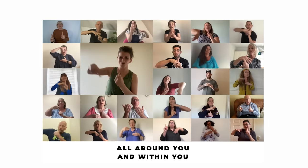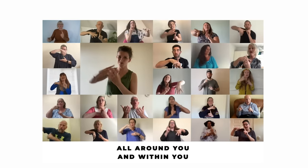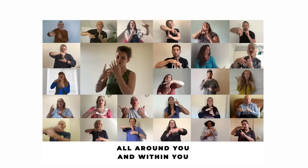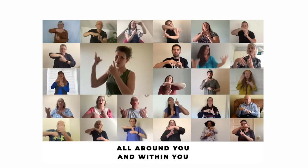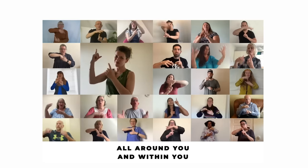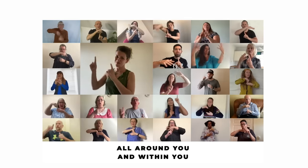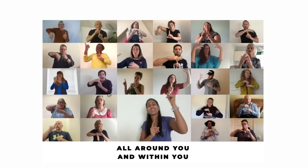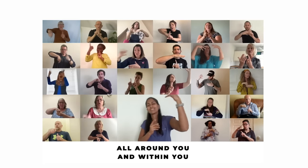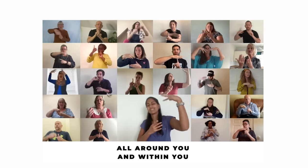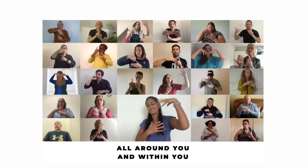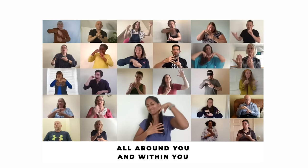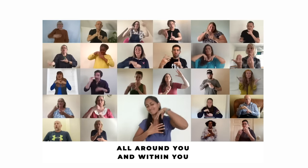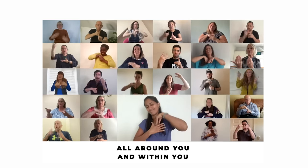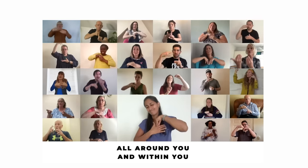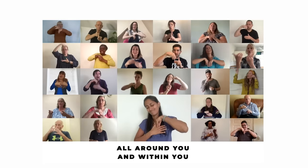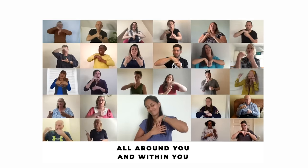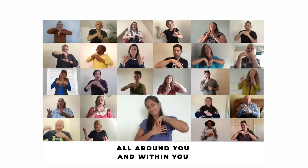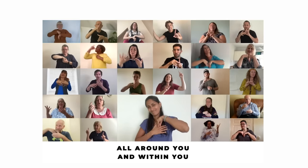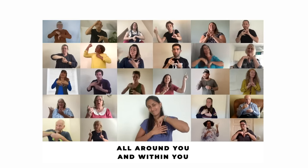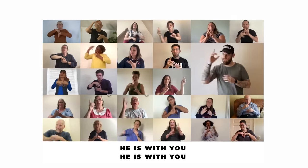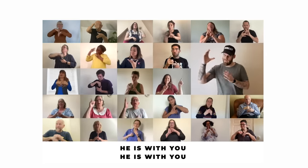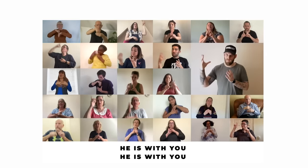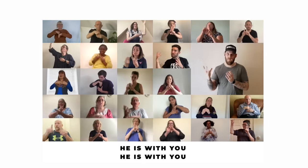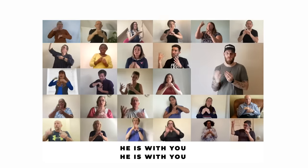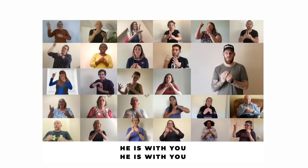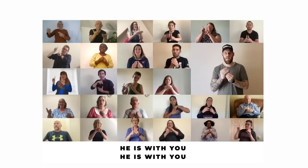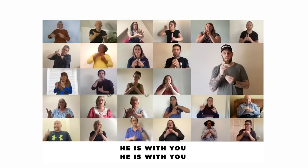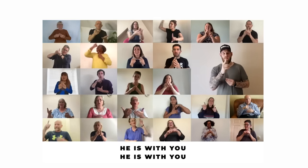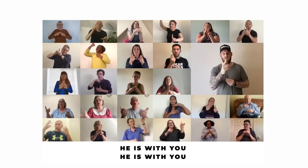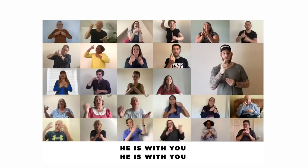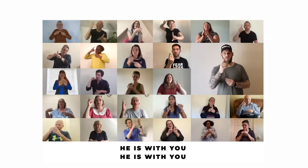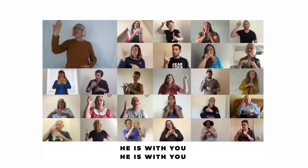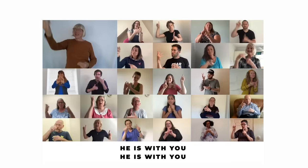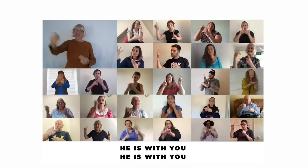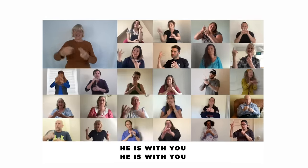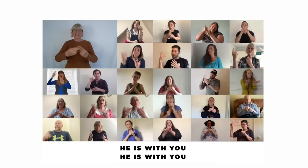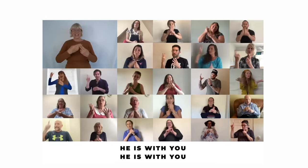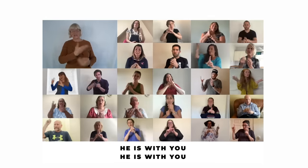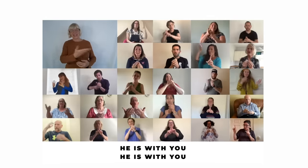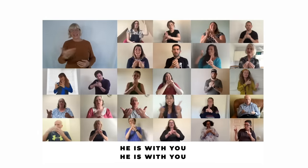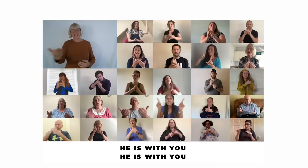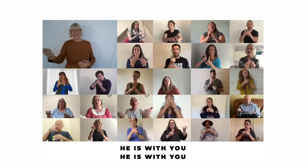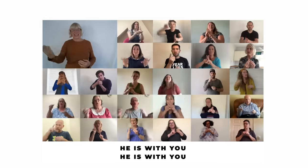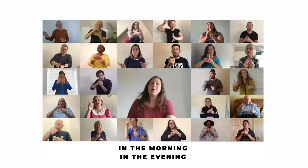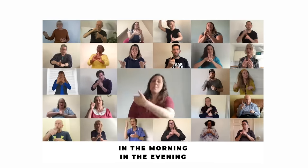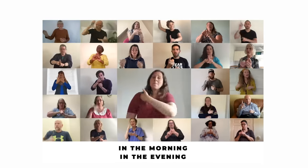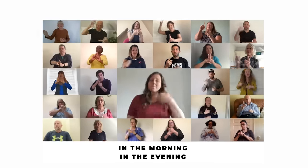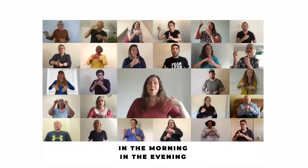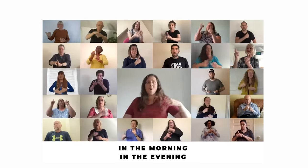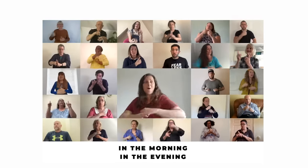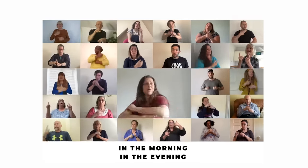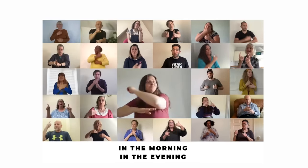All around you and within you He with you, he is with you